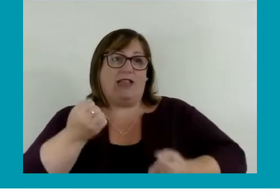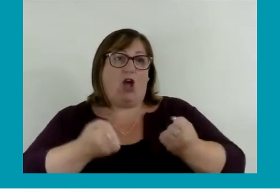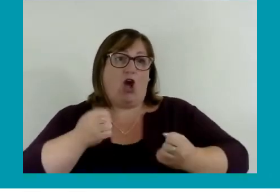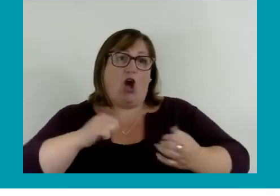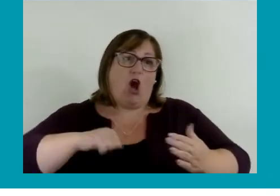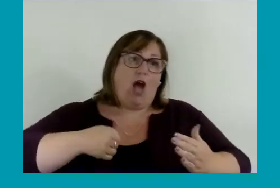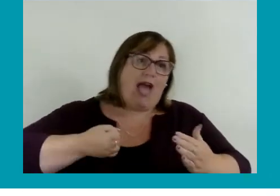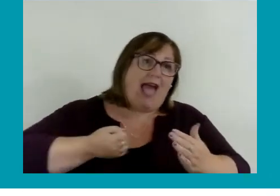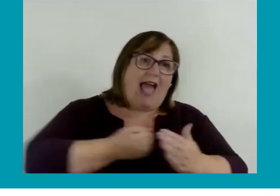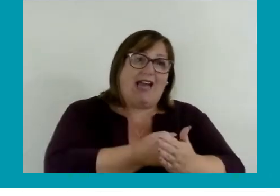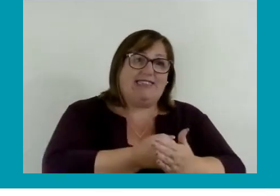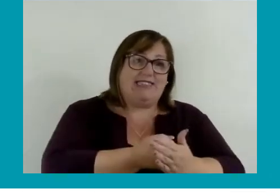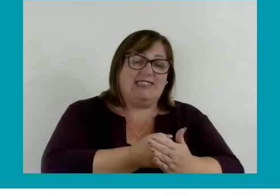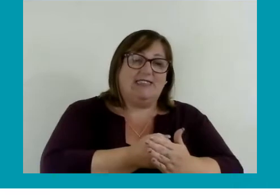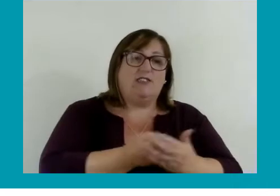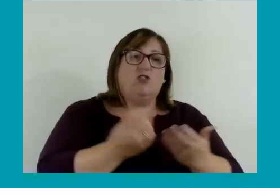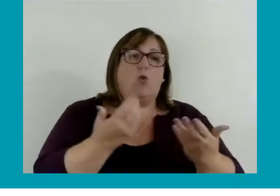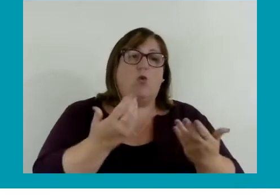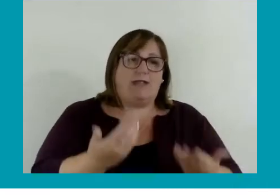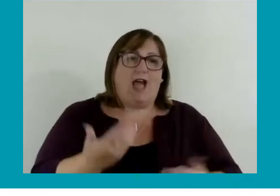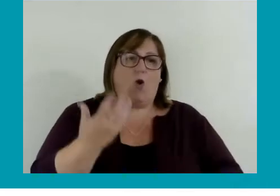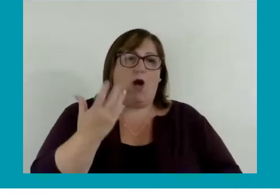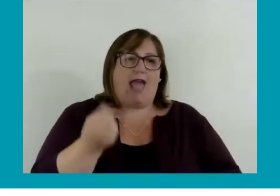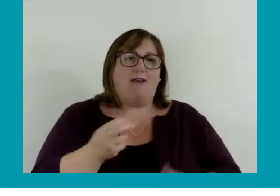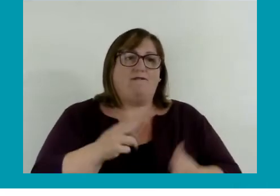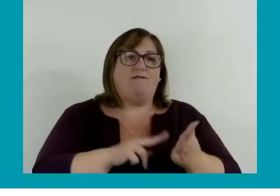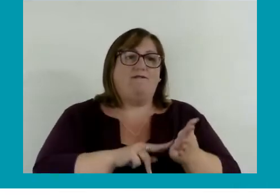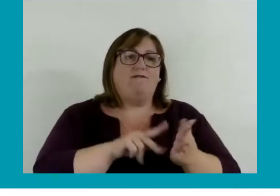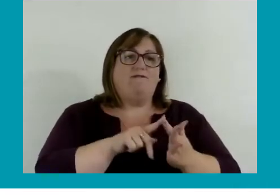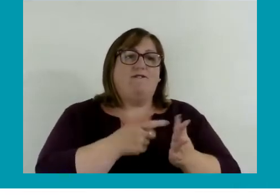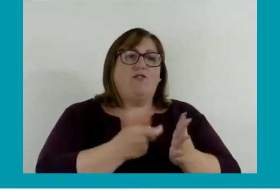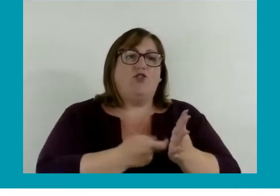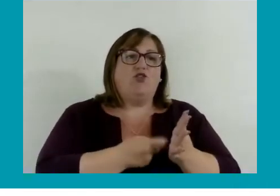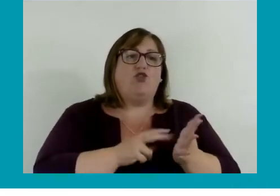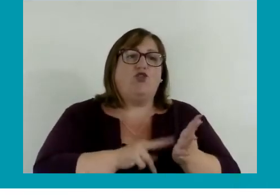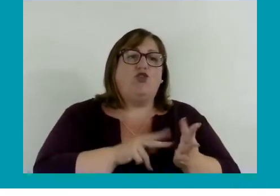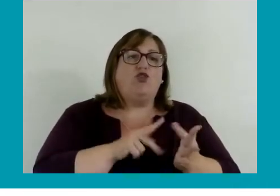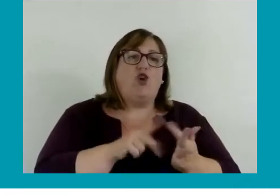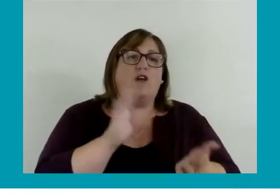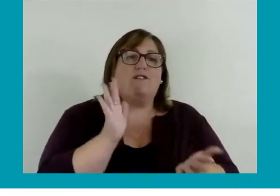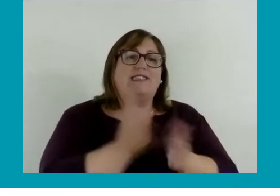level that i've got nerve damage in my back so that unfortunately although again it's invisible